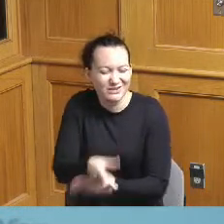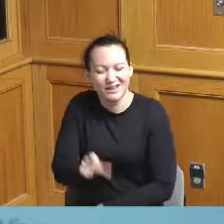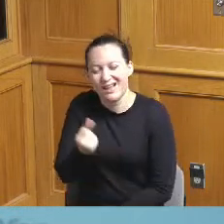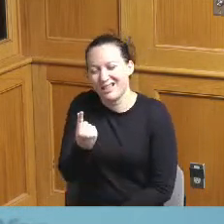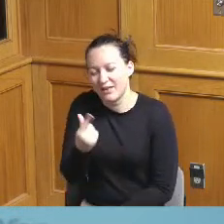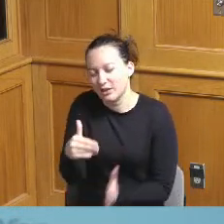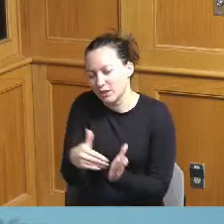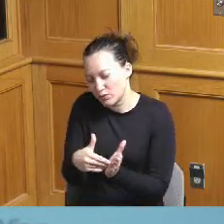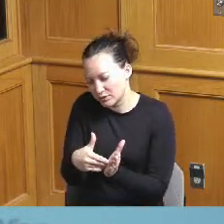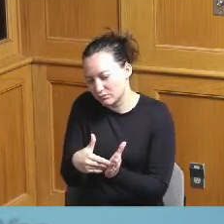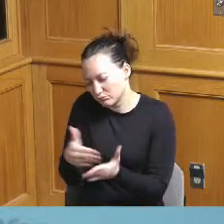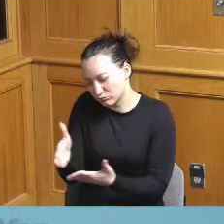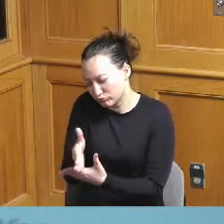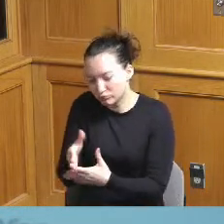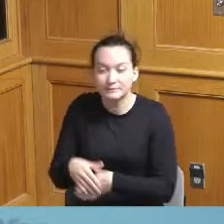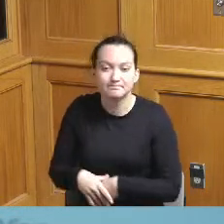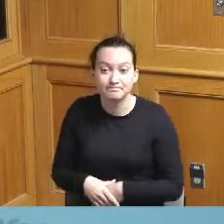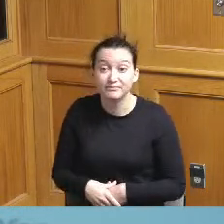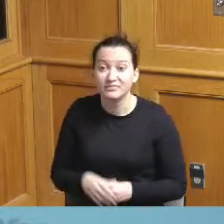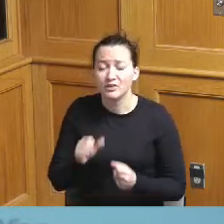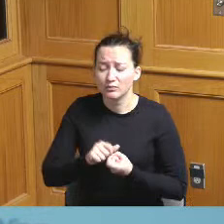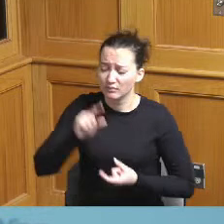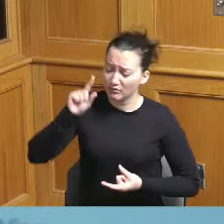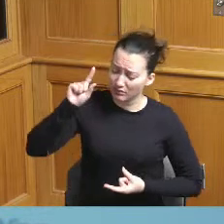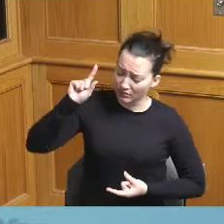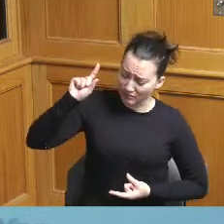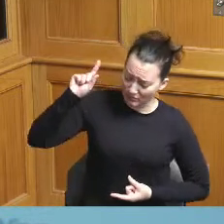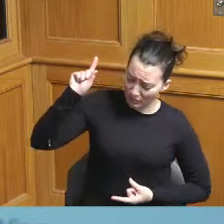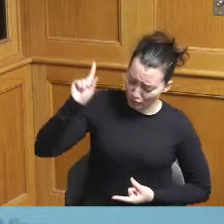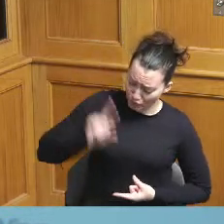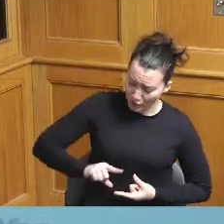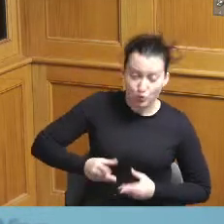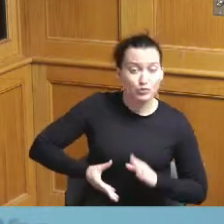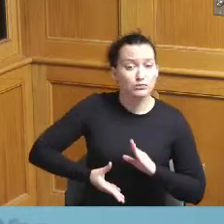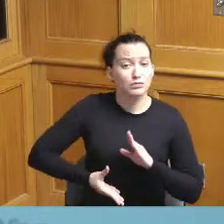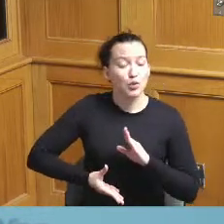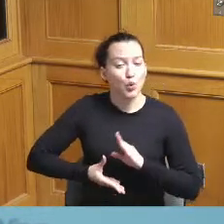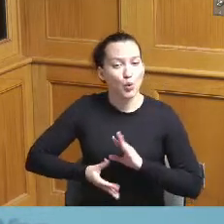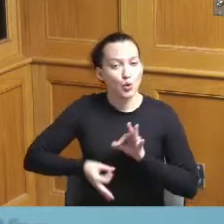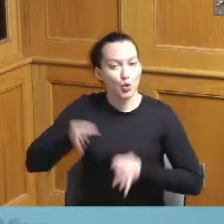11,000 cases filed even with reduction the court had operational challenges to overcome